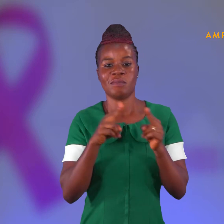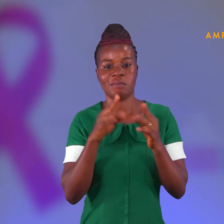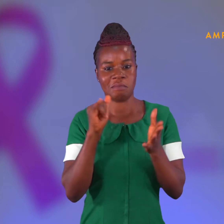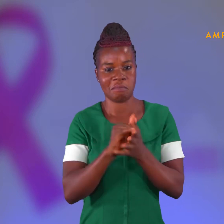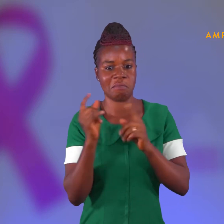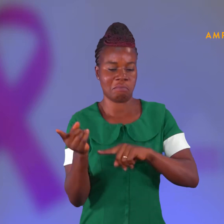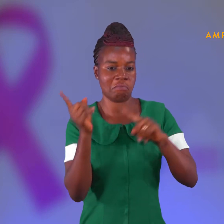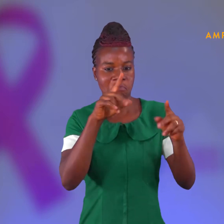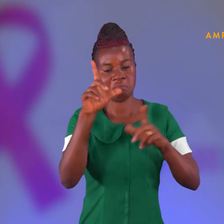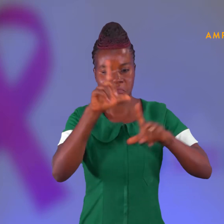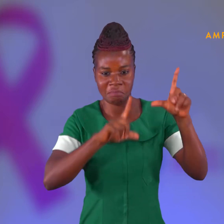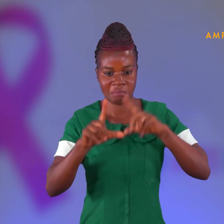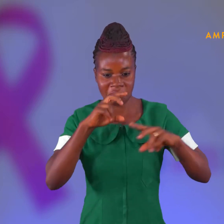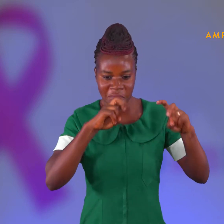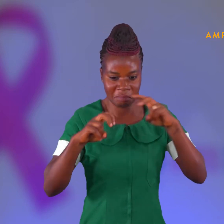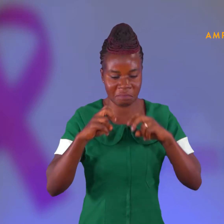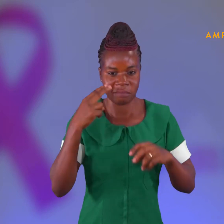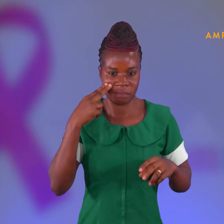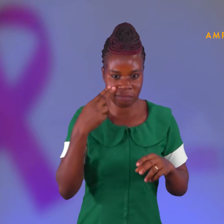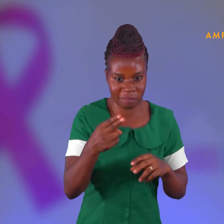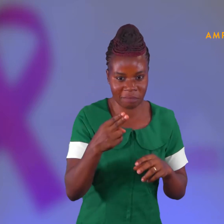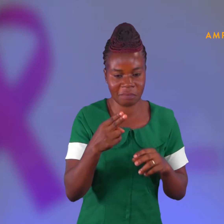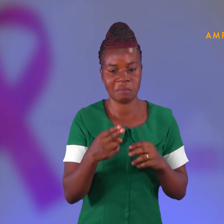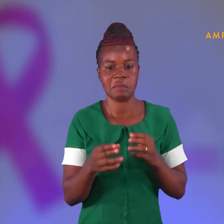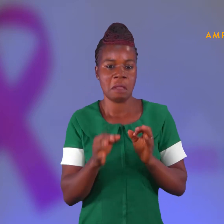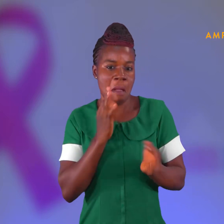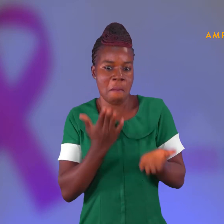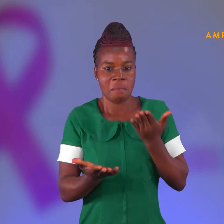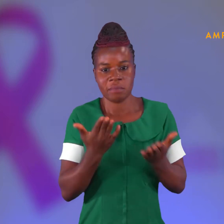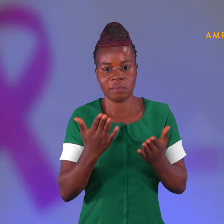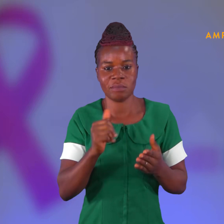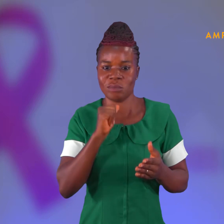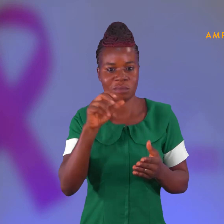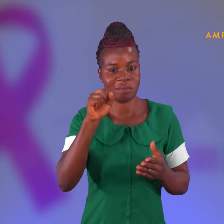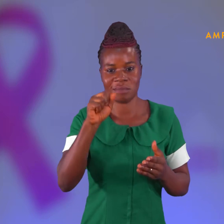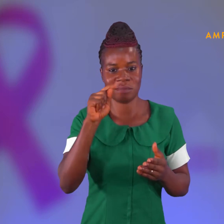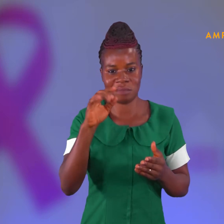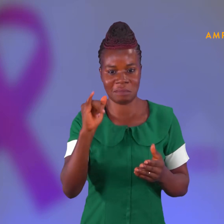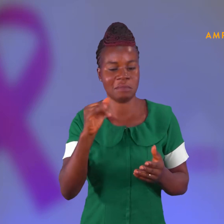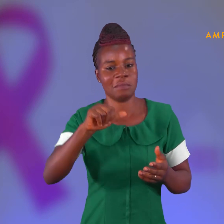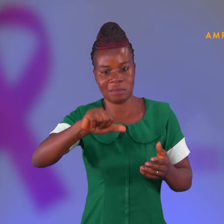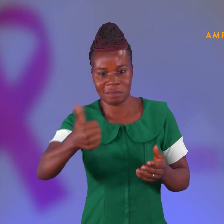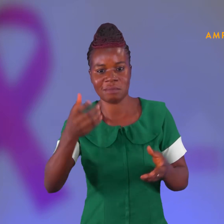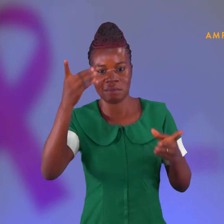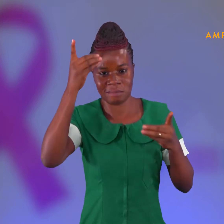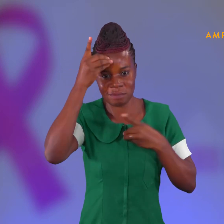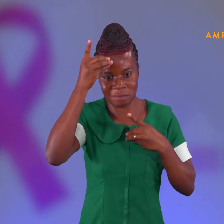So that test can be conducted at the lab to determine if it is STI/STD or another disease.